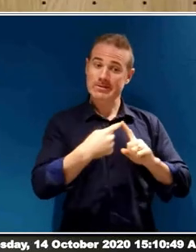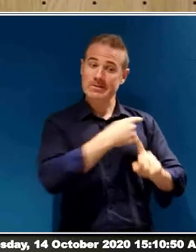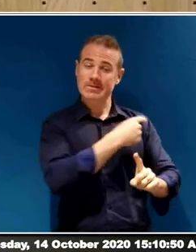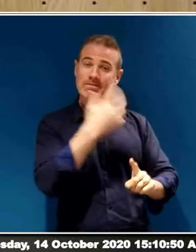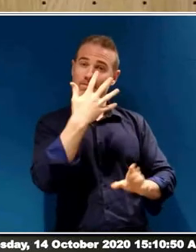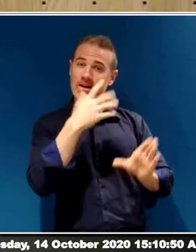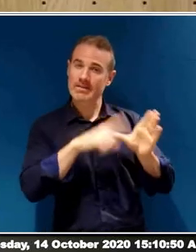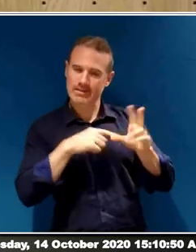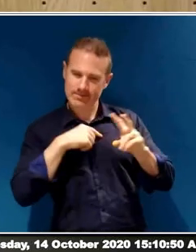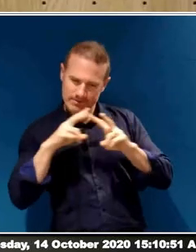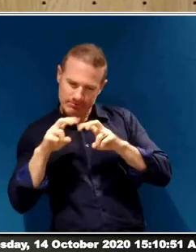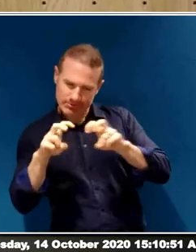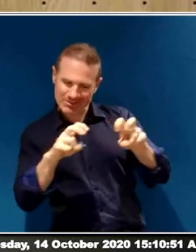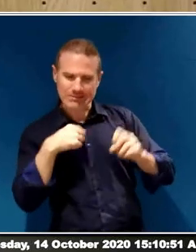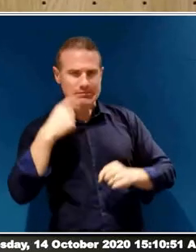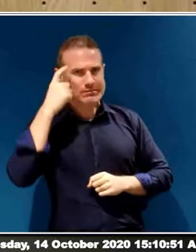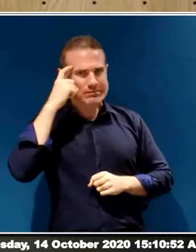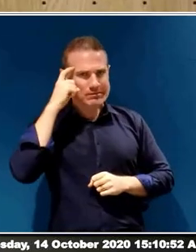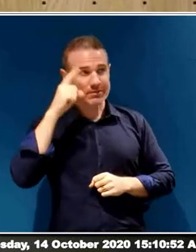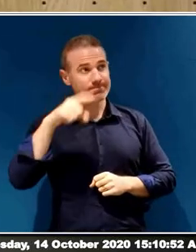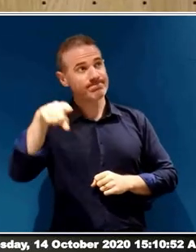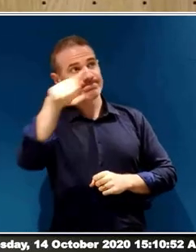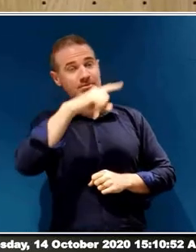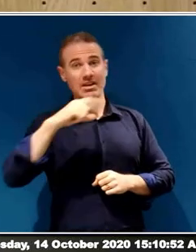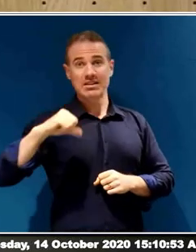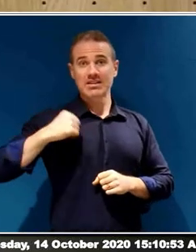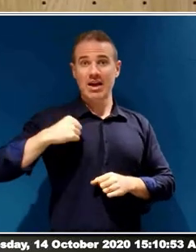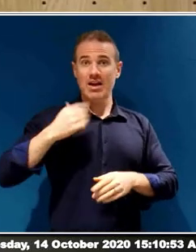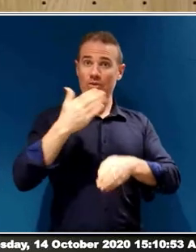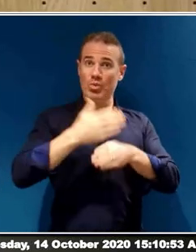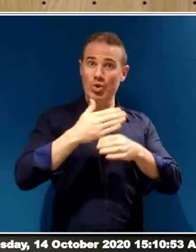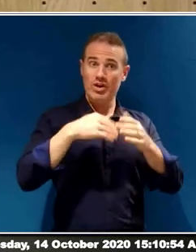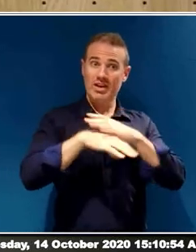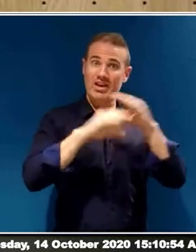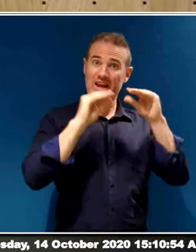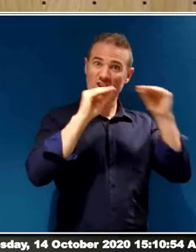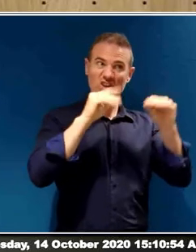that adjustments are actions that we take in order to enable students with